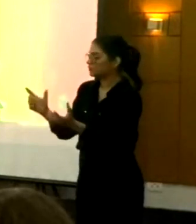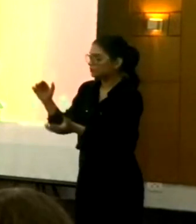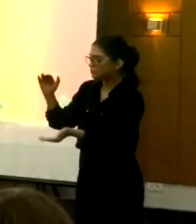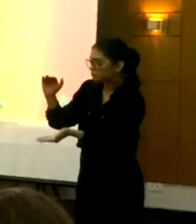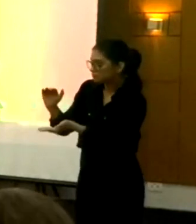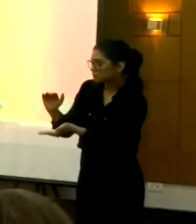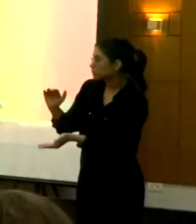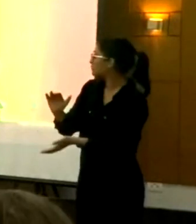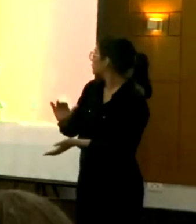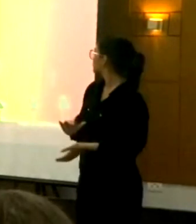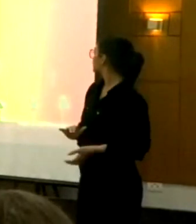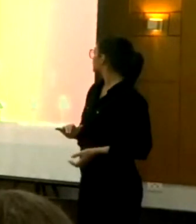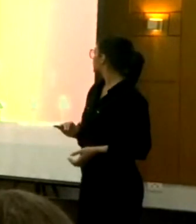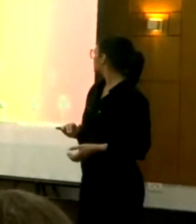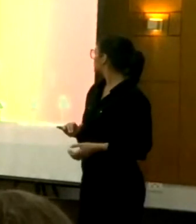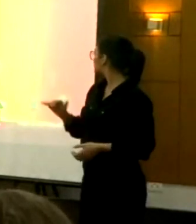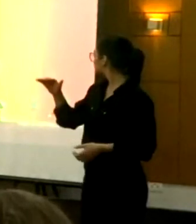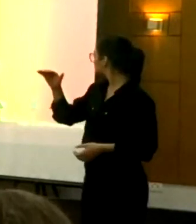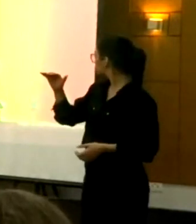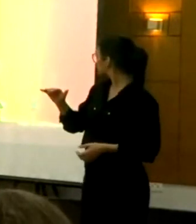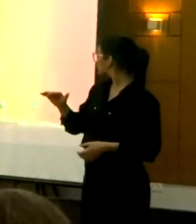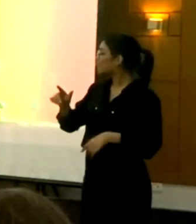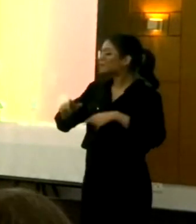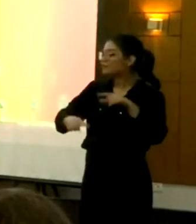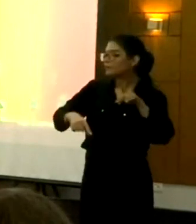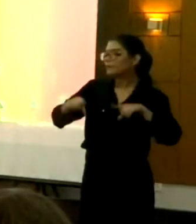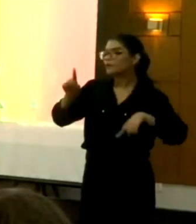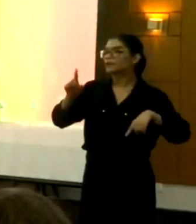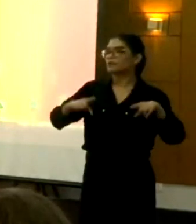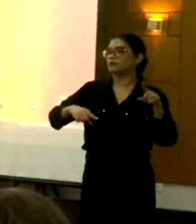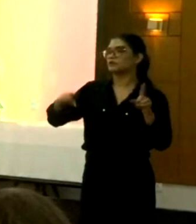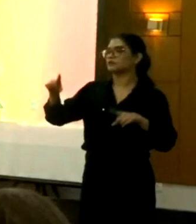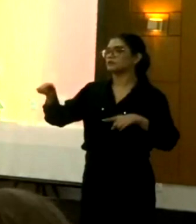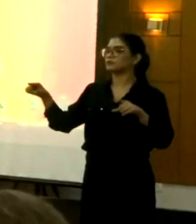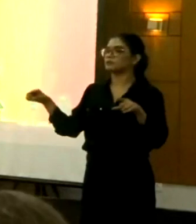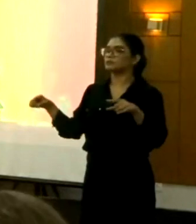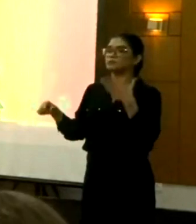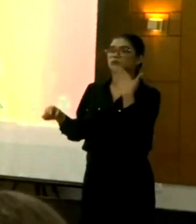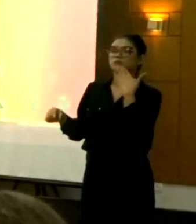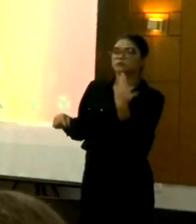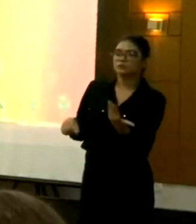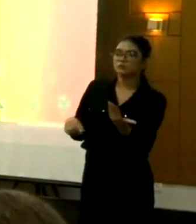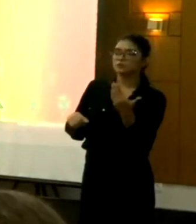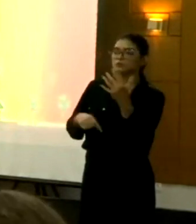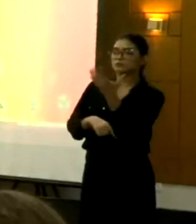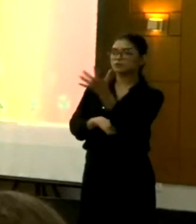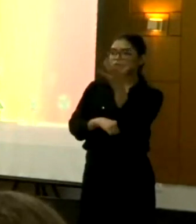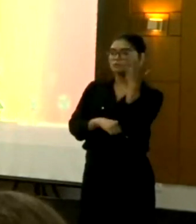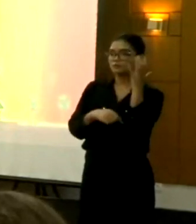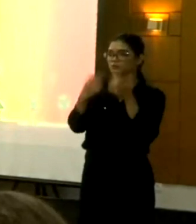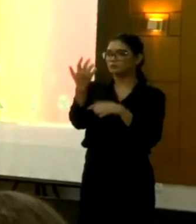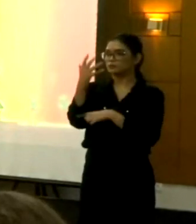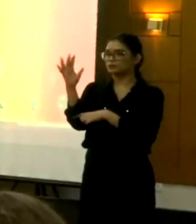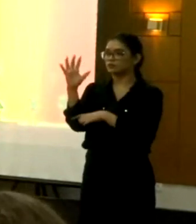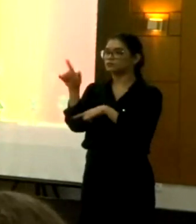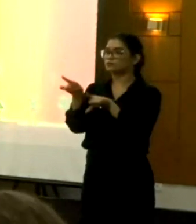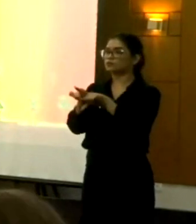, so depending on the Forest cover and the dimensions of the space,